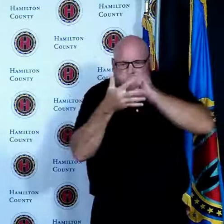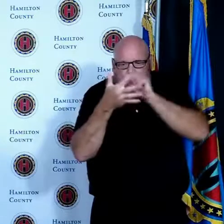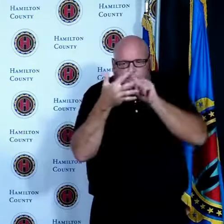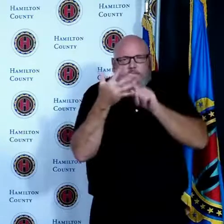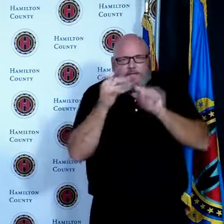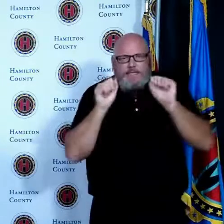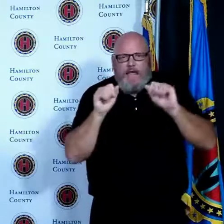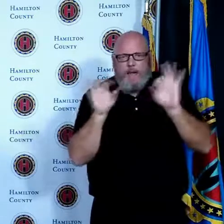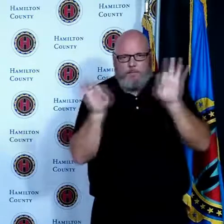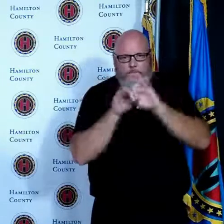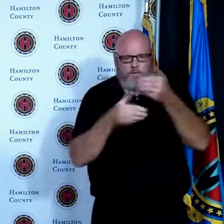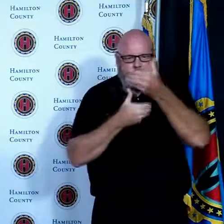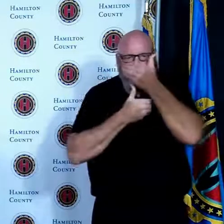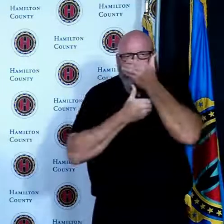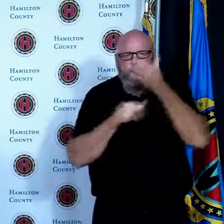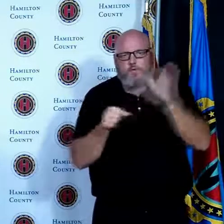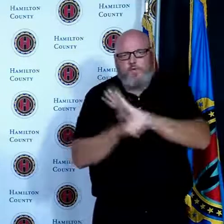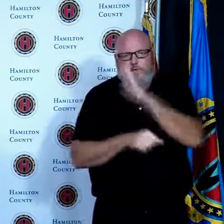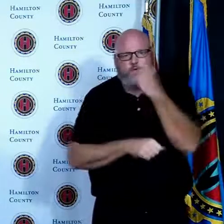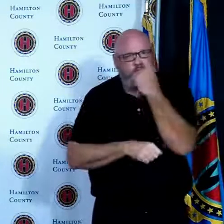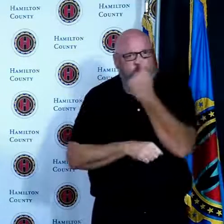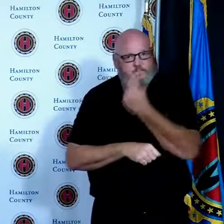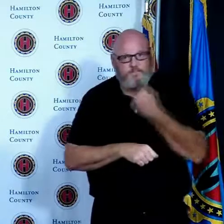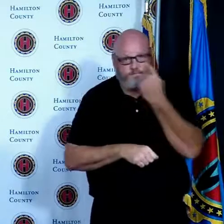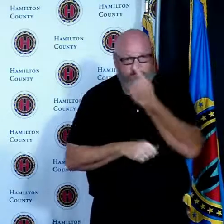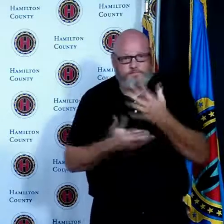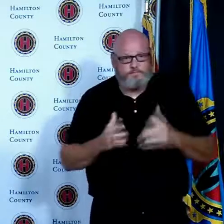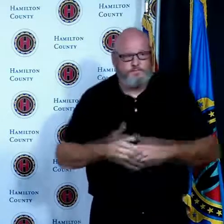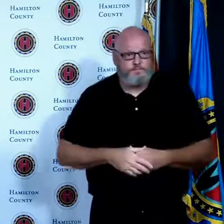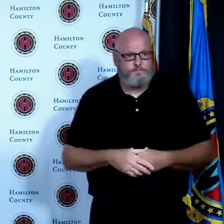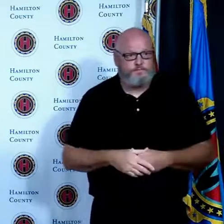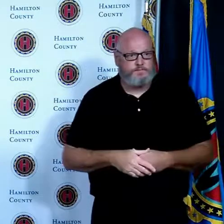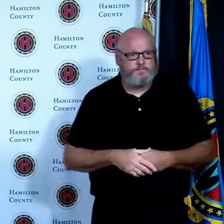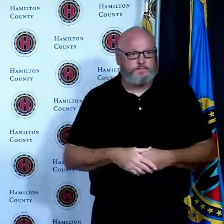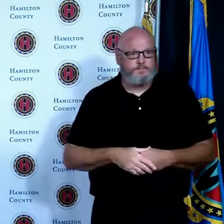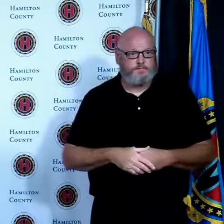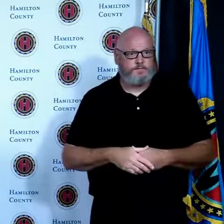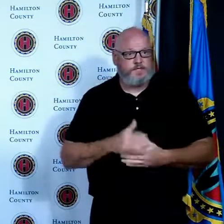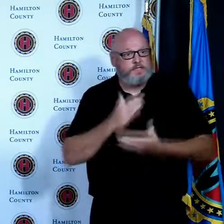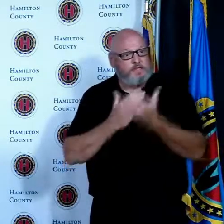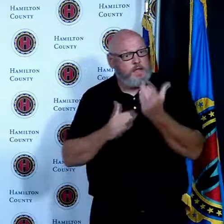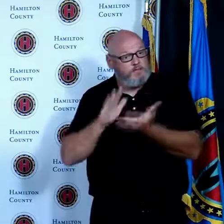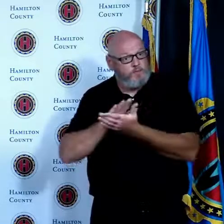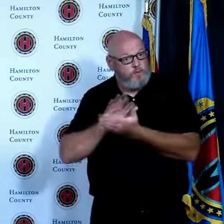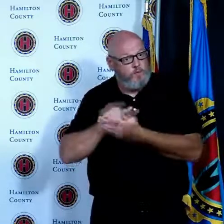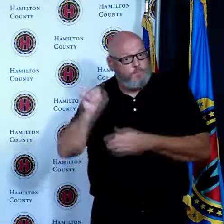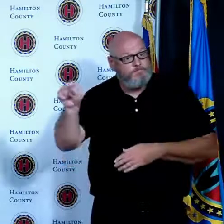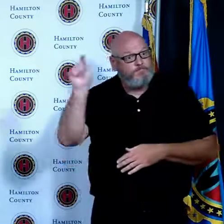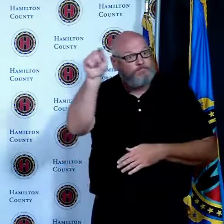we've seen some of the other schools having to quarantine a lot of large groups of students is this a concern for you that we're going